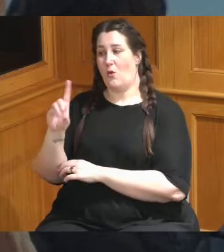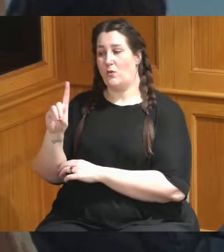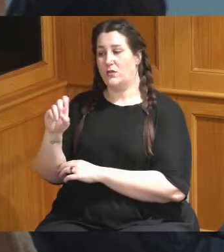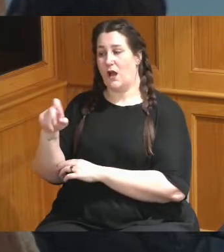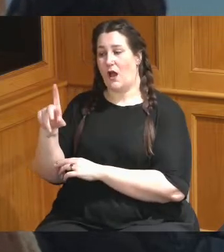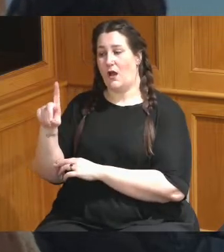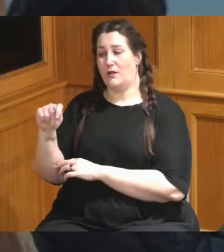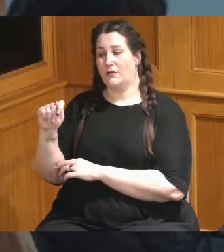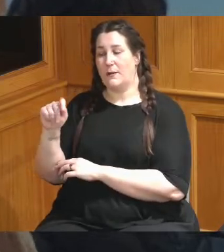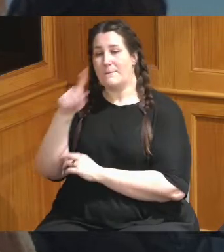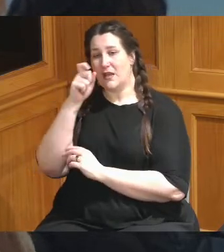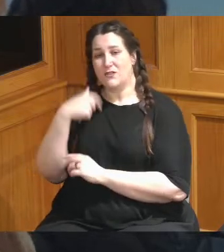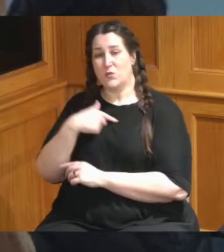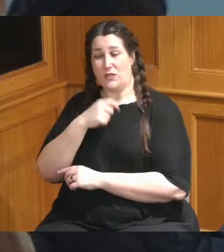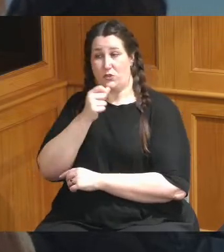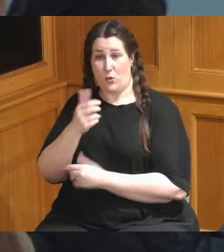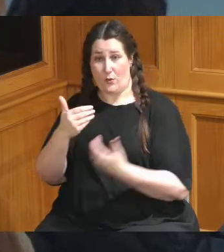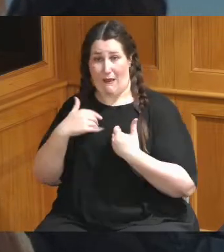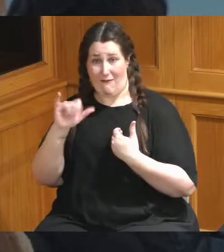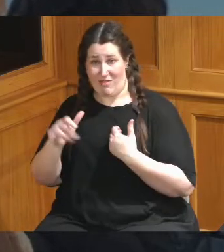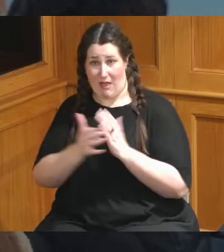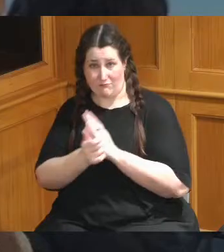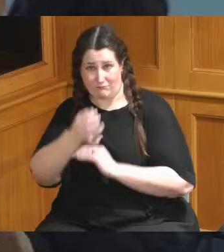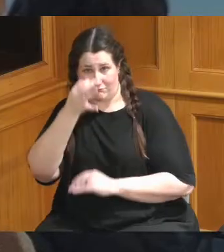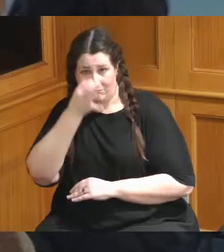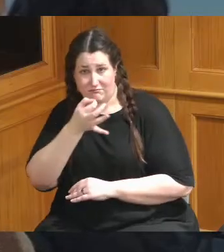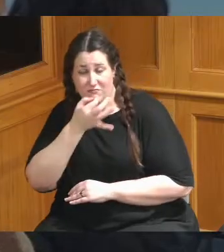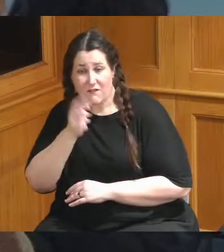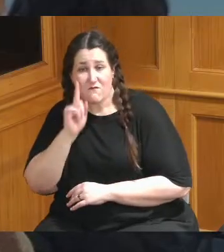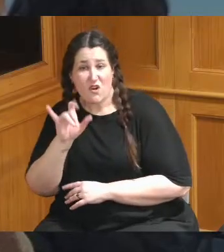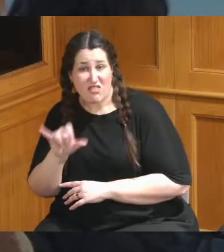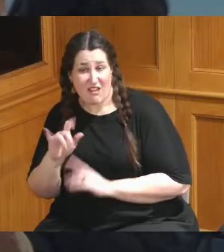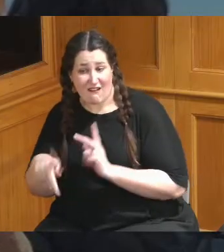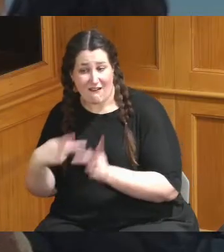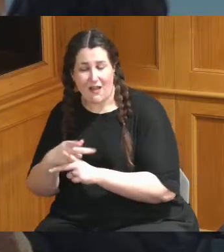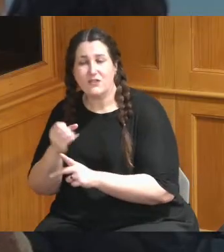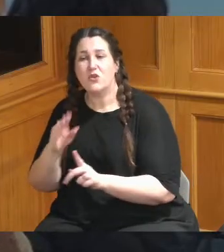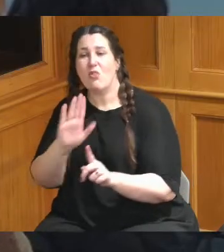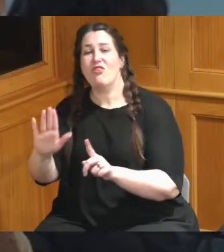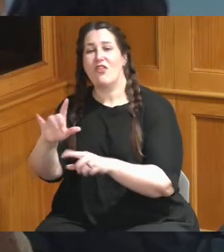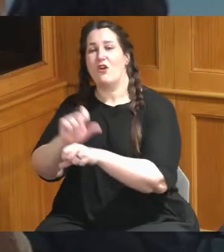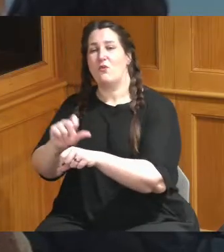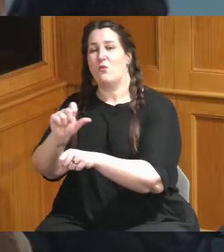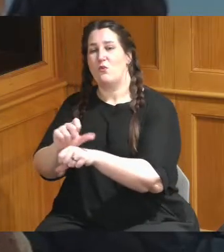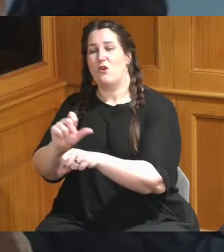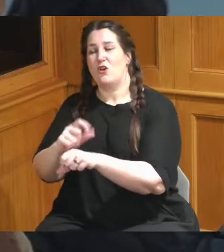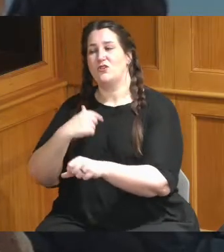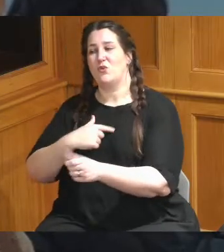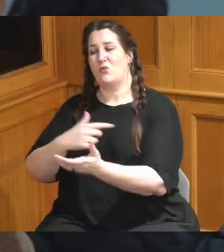the expertise for cable guard rail and they have their crews out there. the next item is